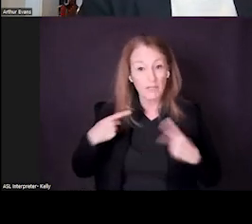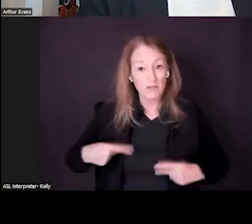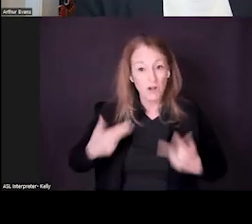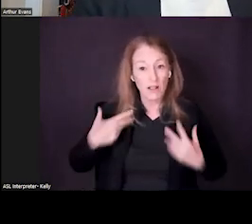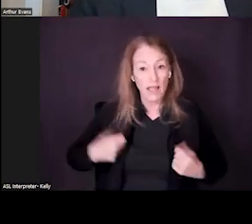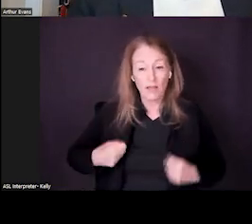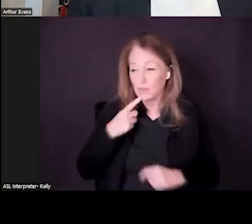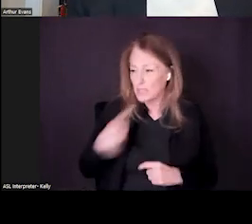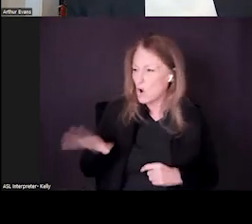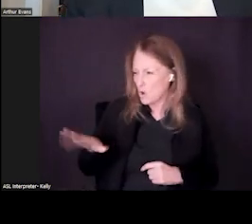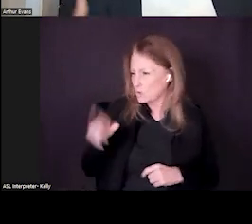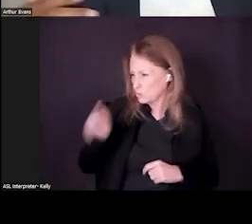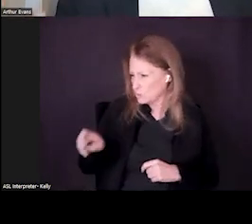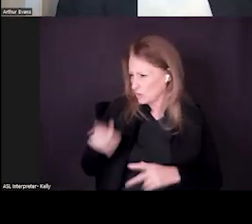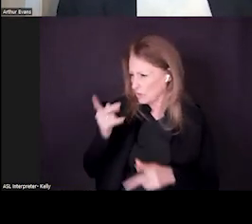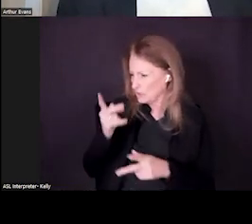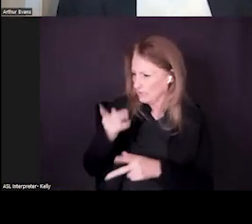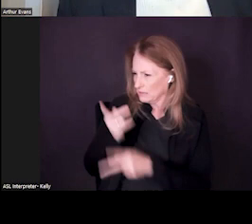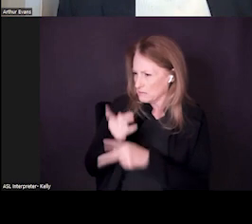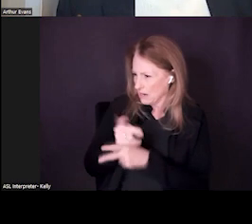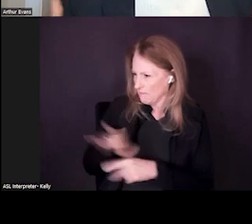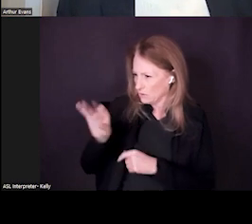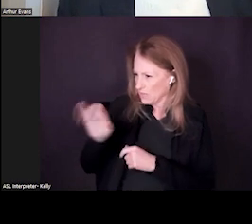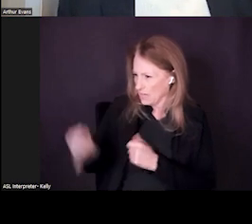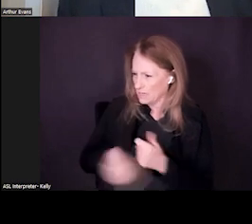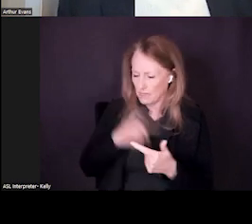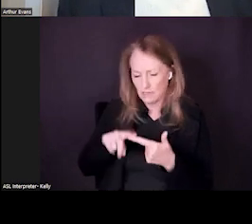DIET AND EXERCISE AND GET ENOUGH SLEEP. THE REASON THAT WE DO